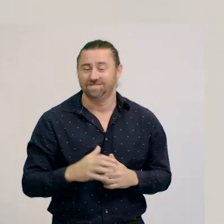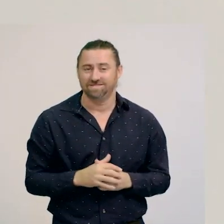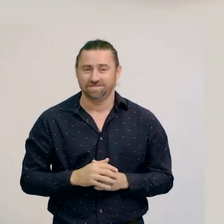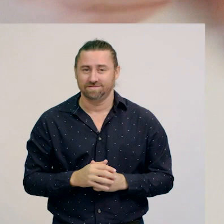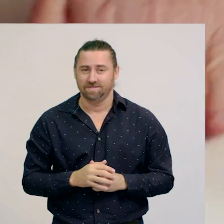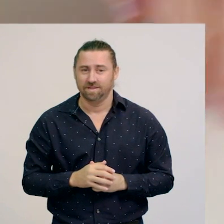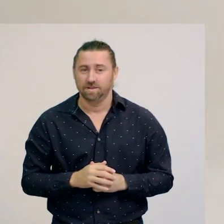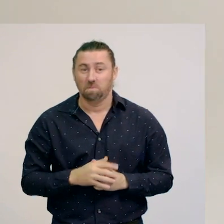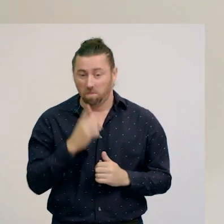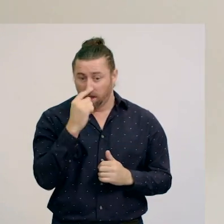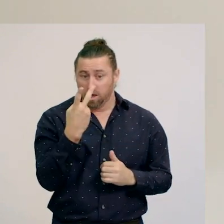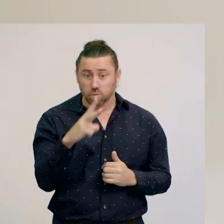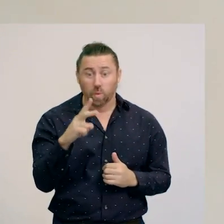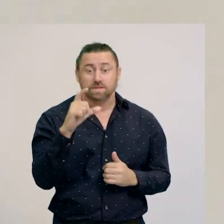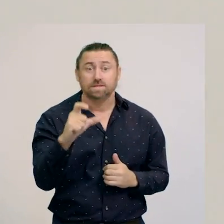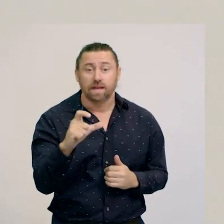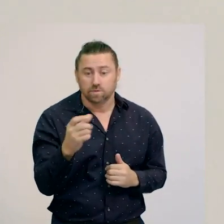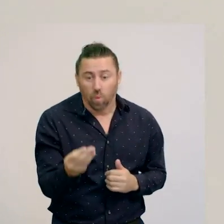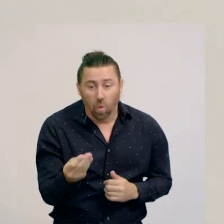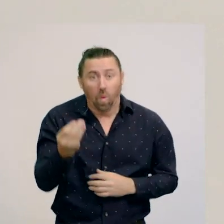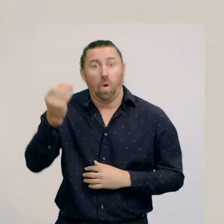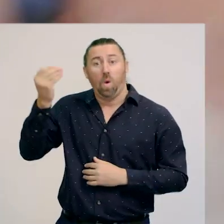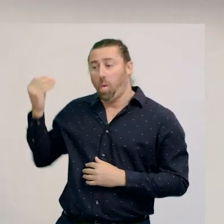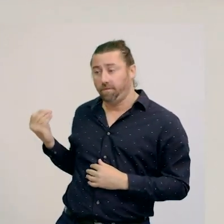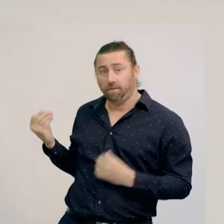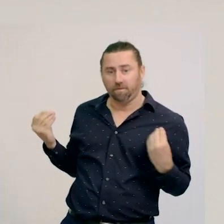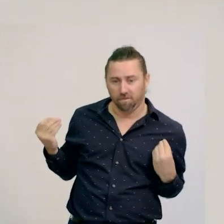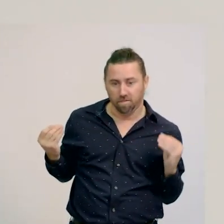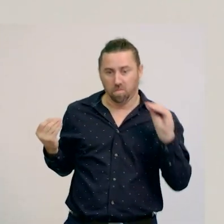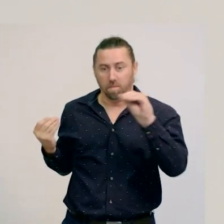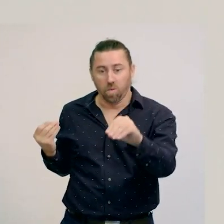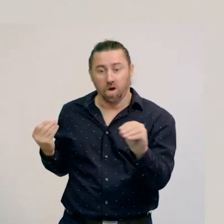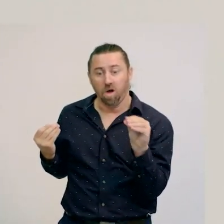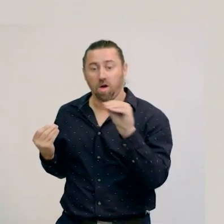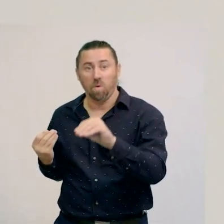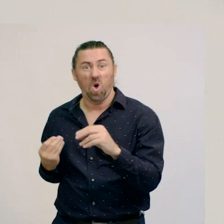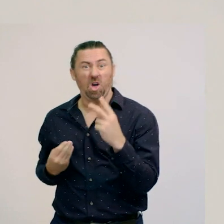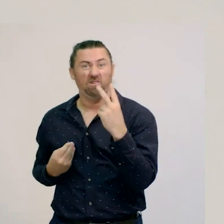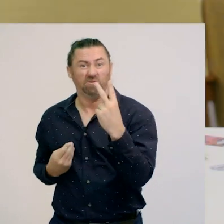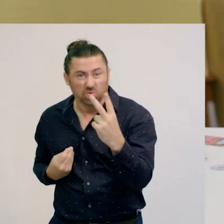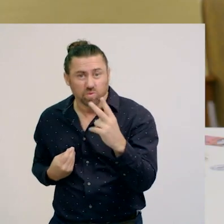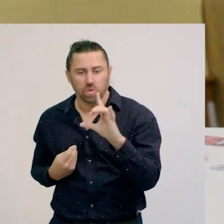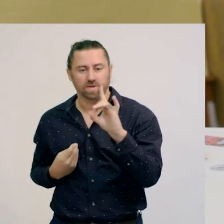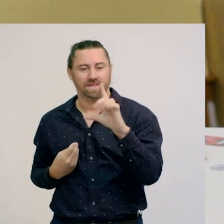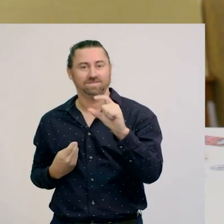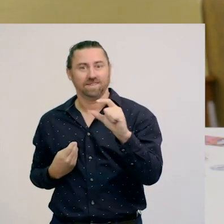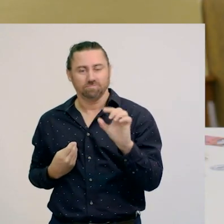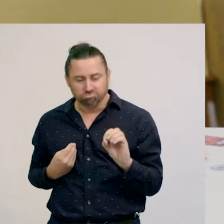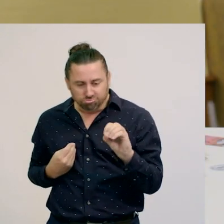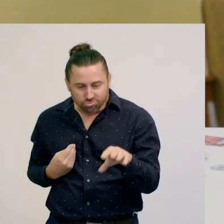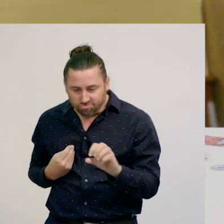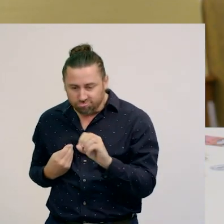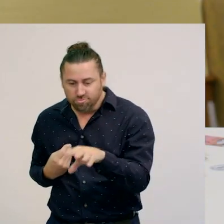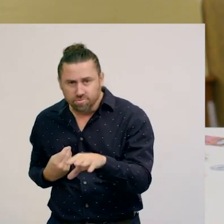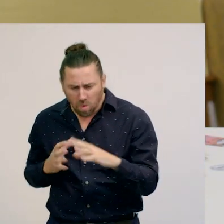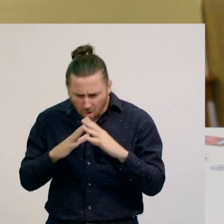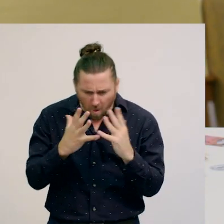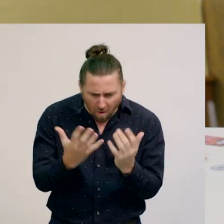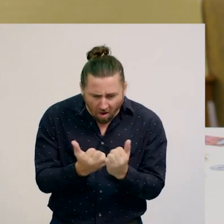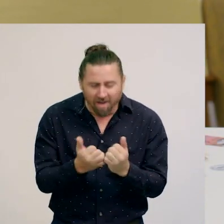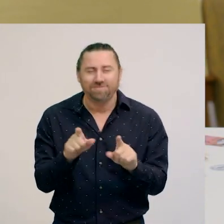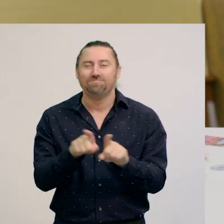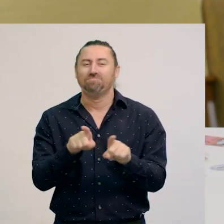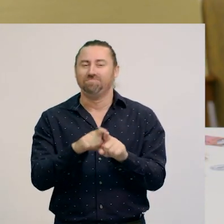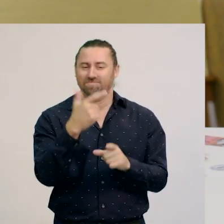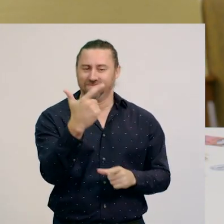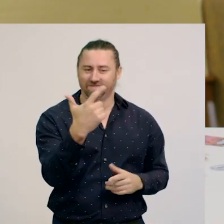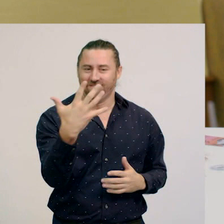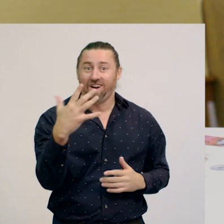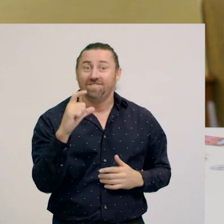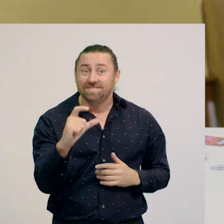I can also swap the 20 cent coin for two 10 cent coins, and I'll still have 75 cents.